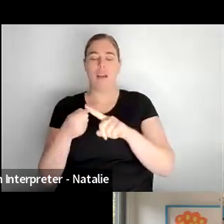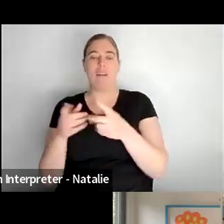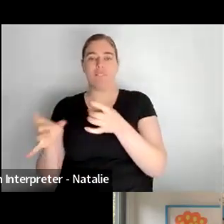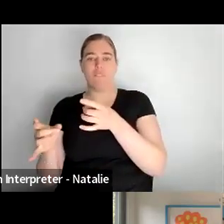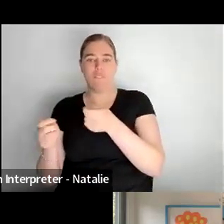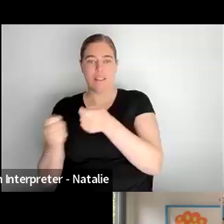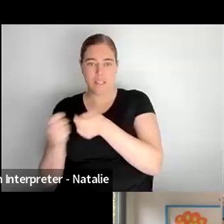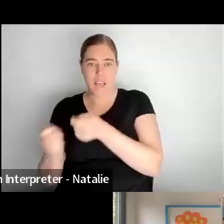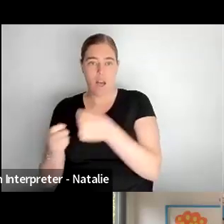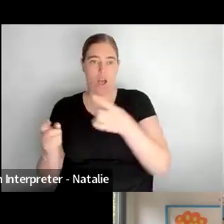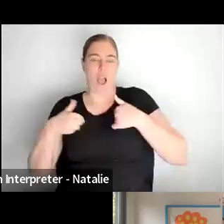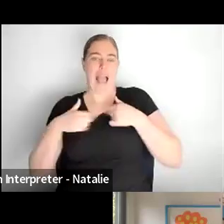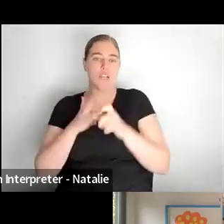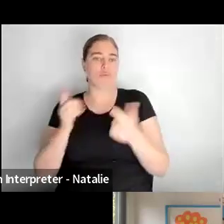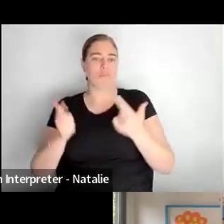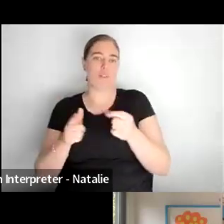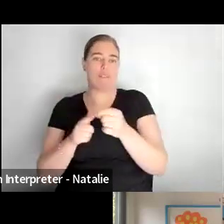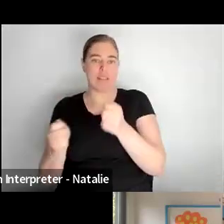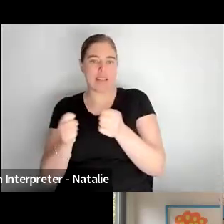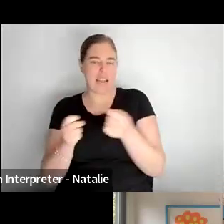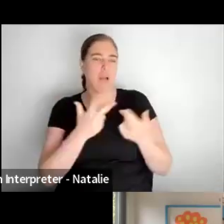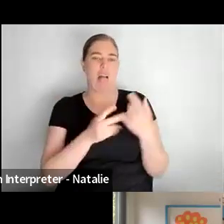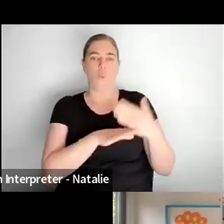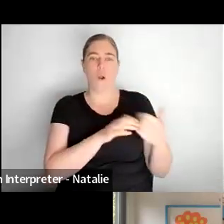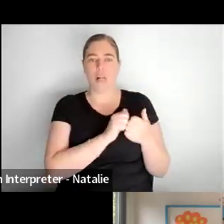the facilitating alongside other colleagues. We don't just read the applications, we are